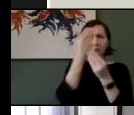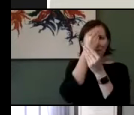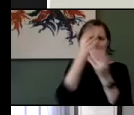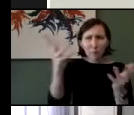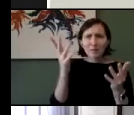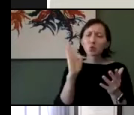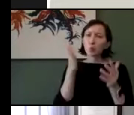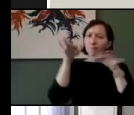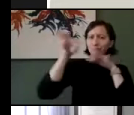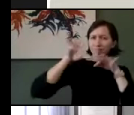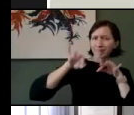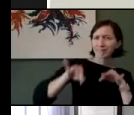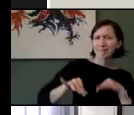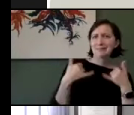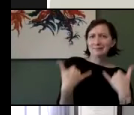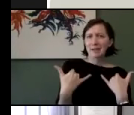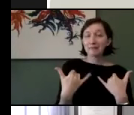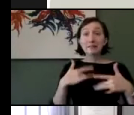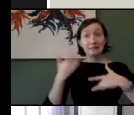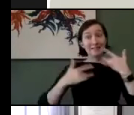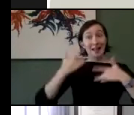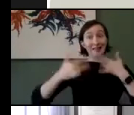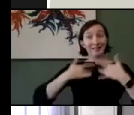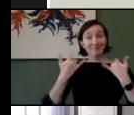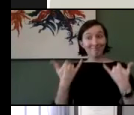We're excited to be covering all of this with you.